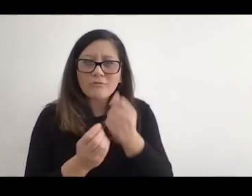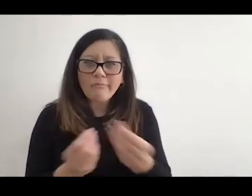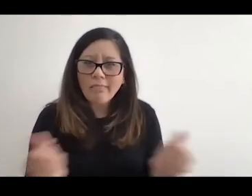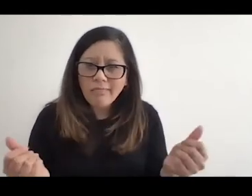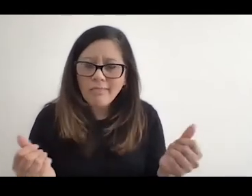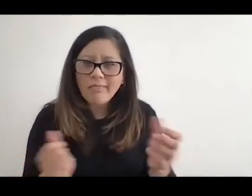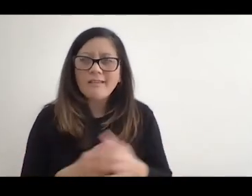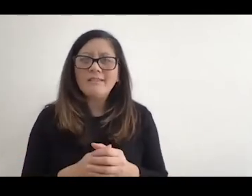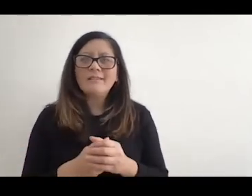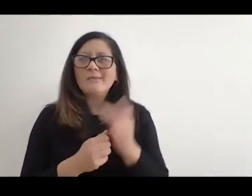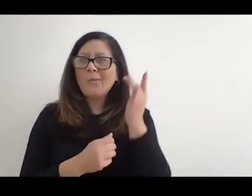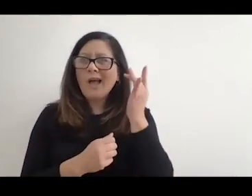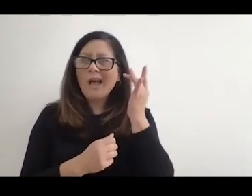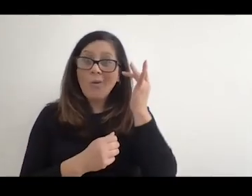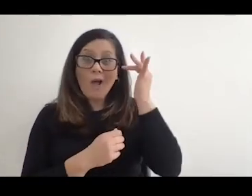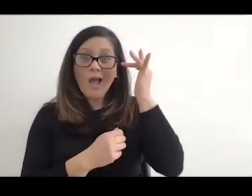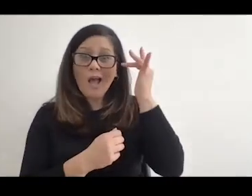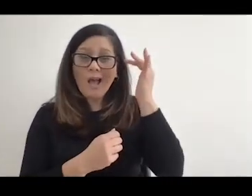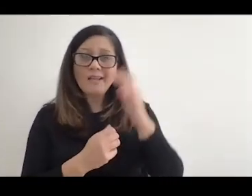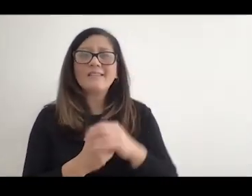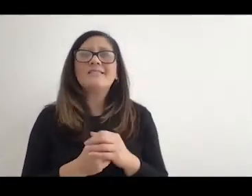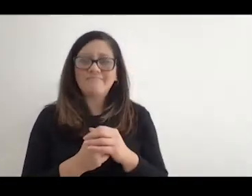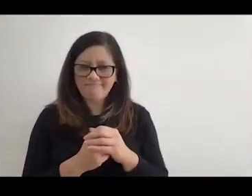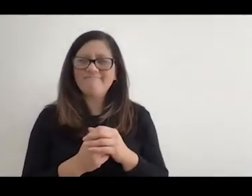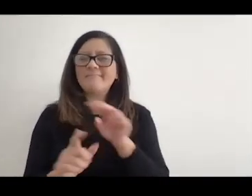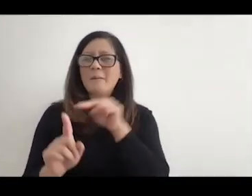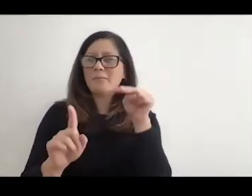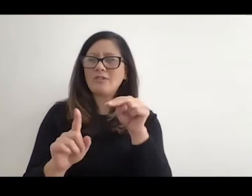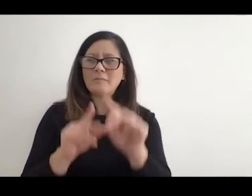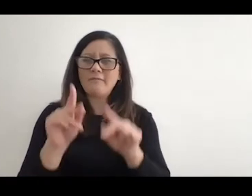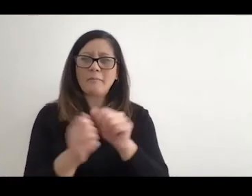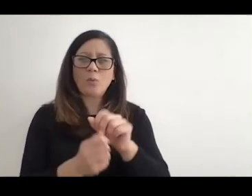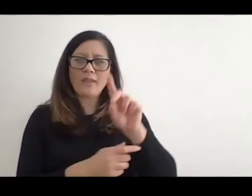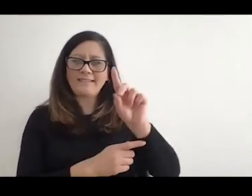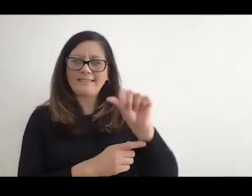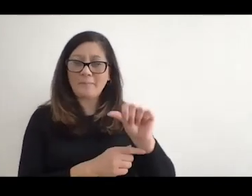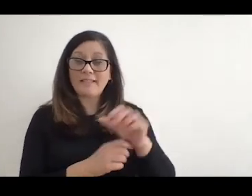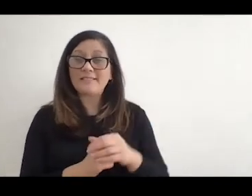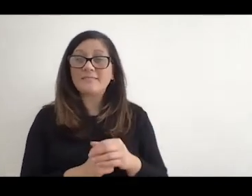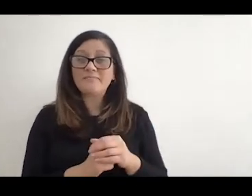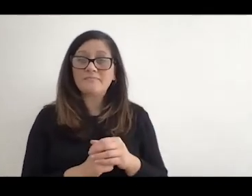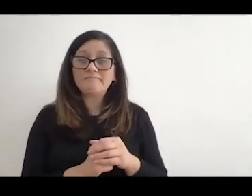The common thread perceptions of people with disabilities. The Americans with Disabilities